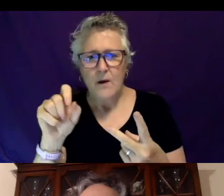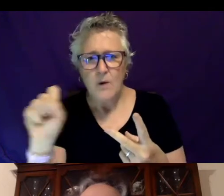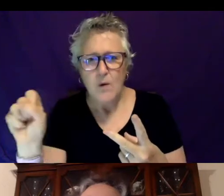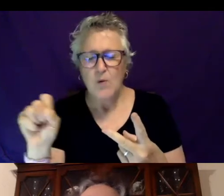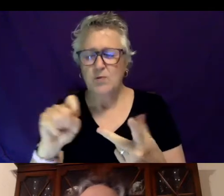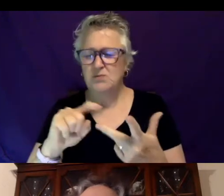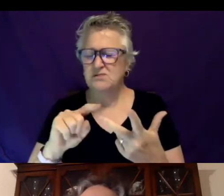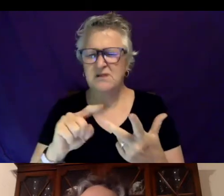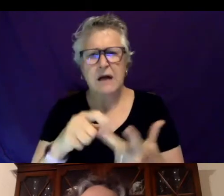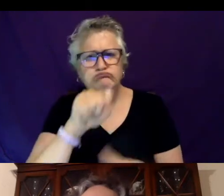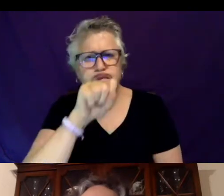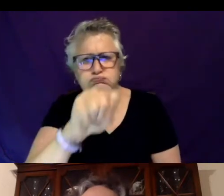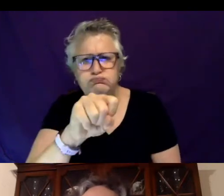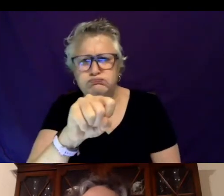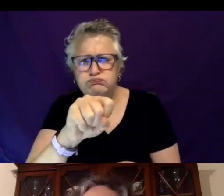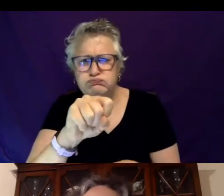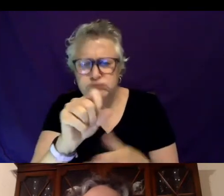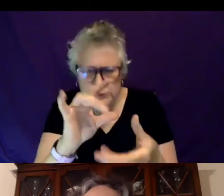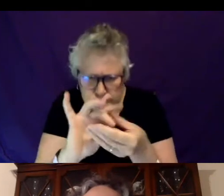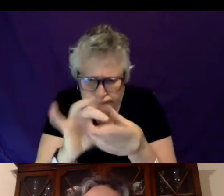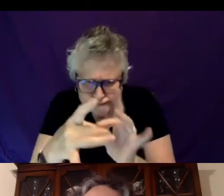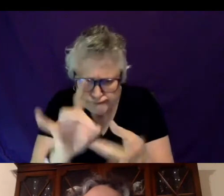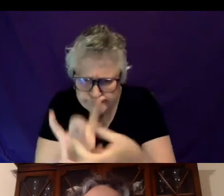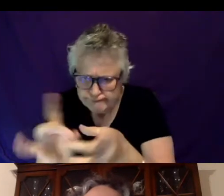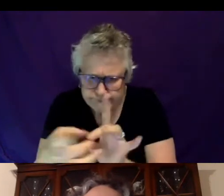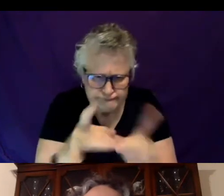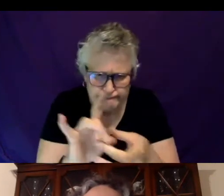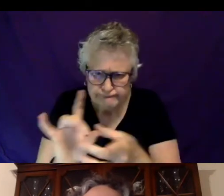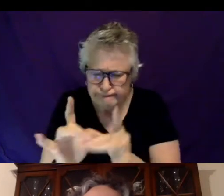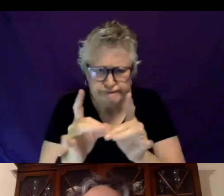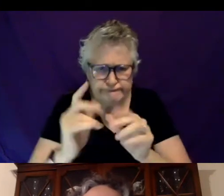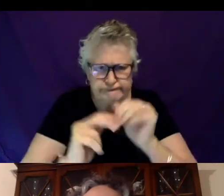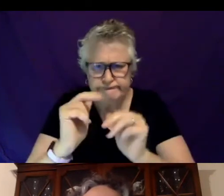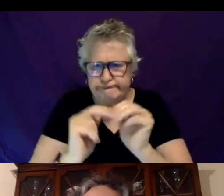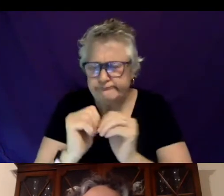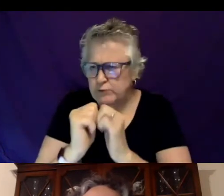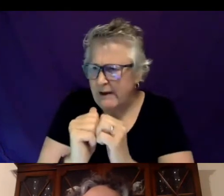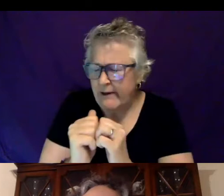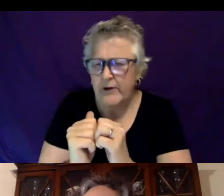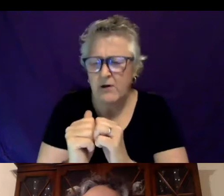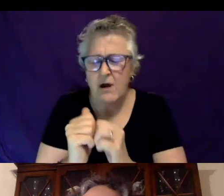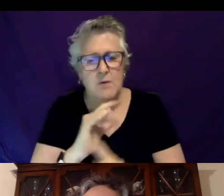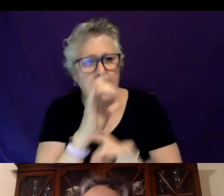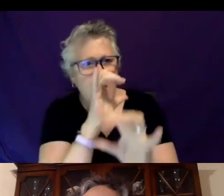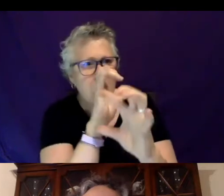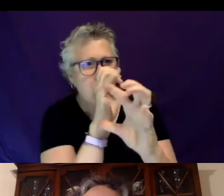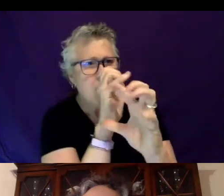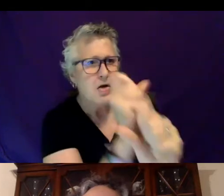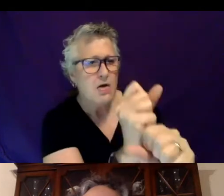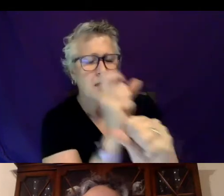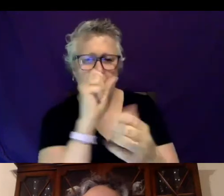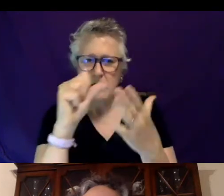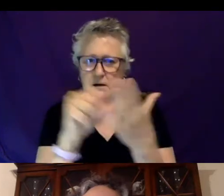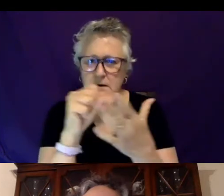And, and I was fascinated by the sculpture in the Museum of Fine Arts when I saw